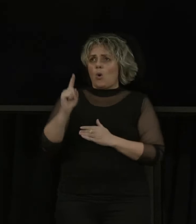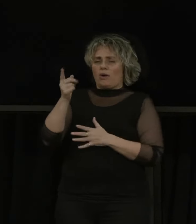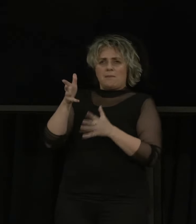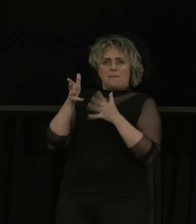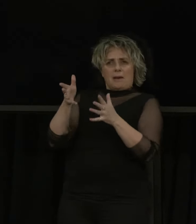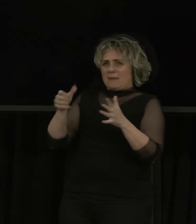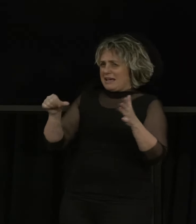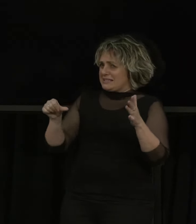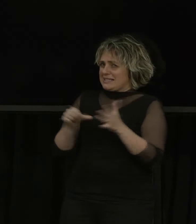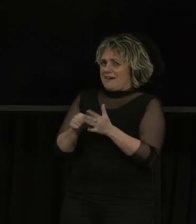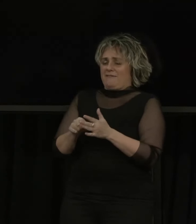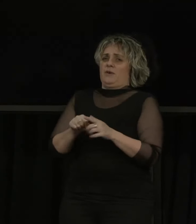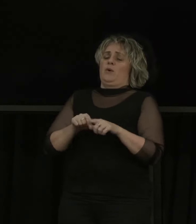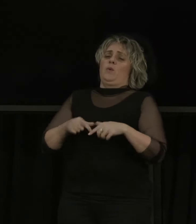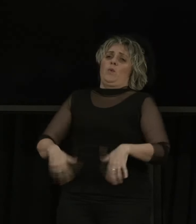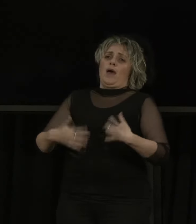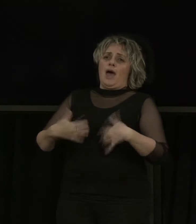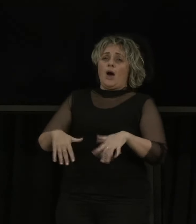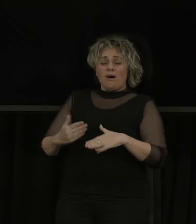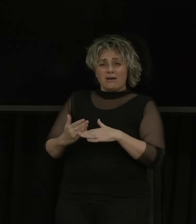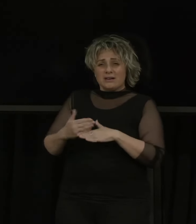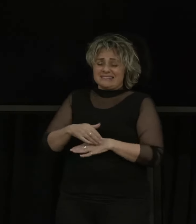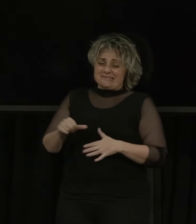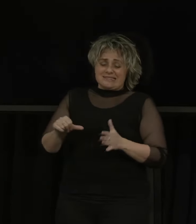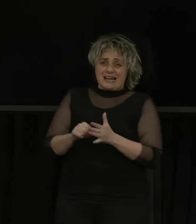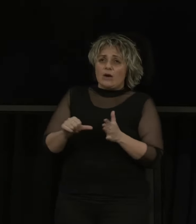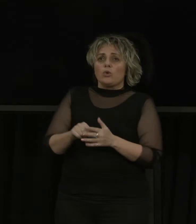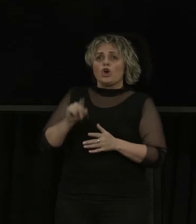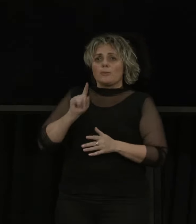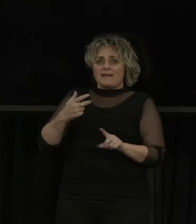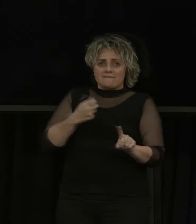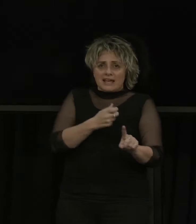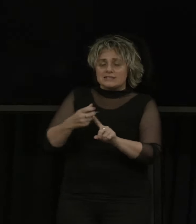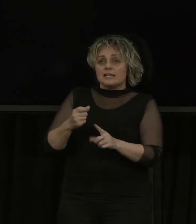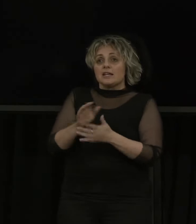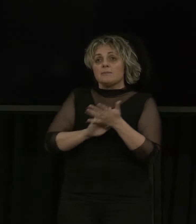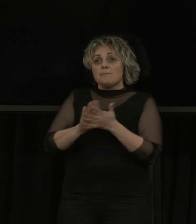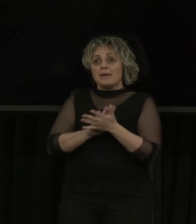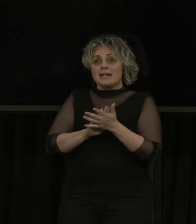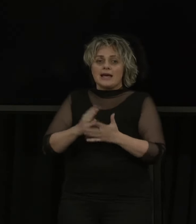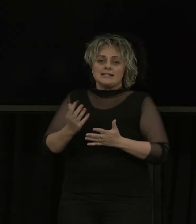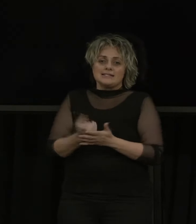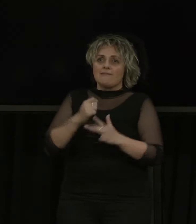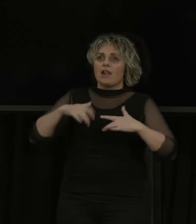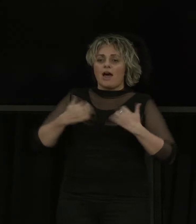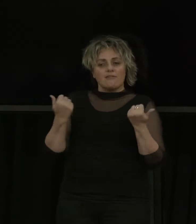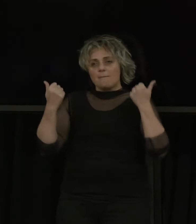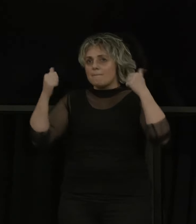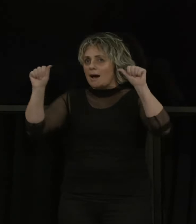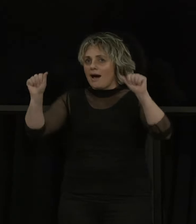Auckland will continue to have amongst the toughest restrictions anywhere in the world. I know that's hard work but it